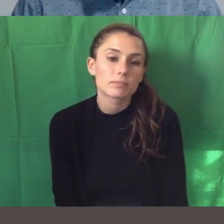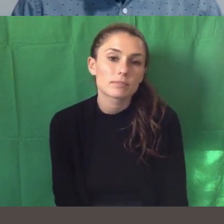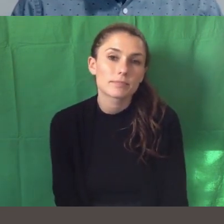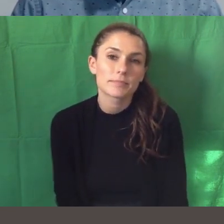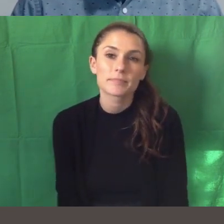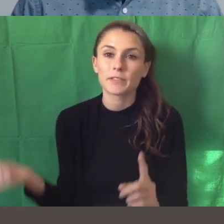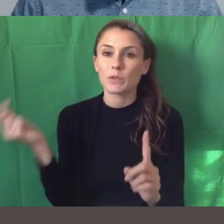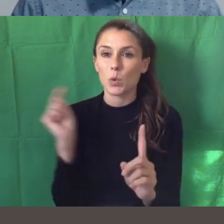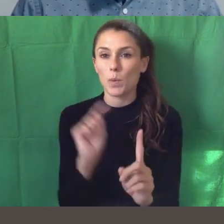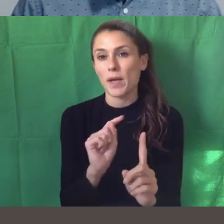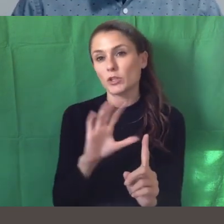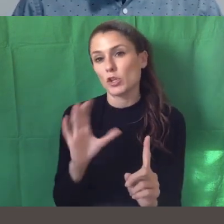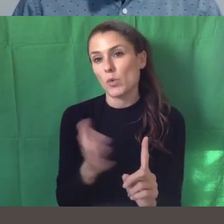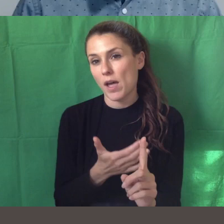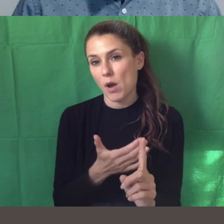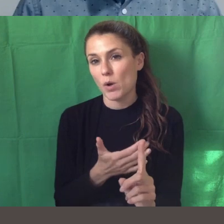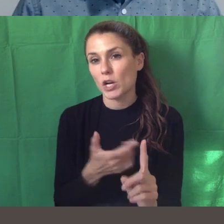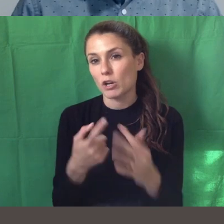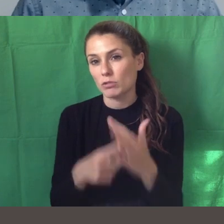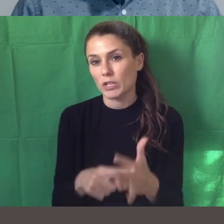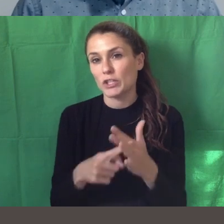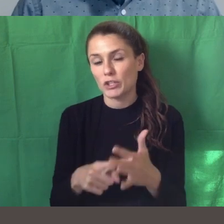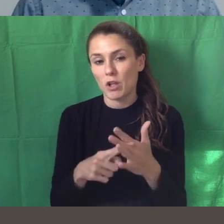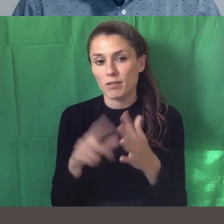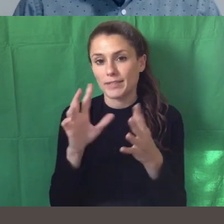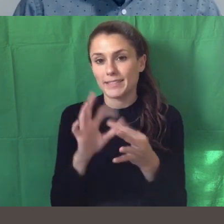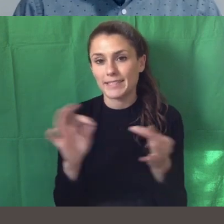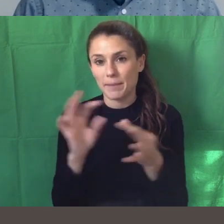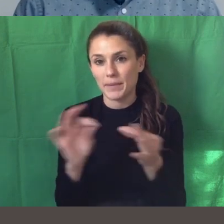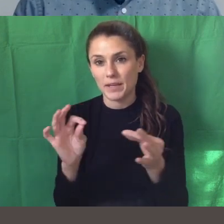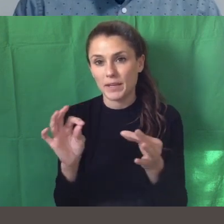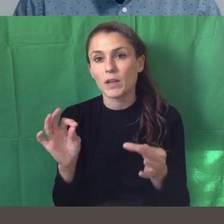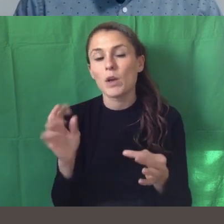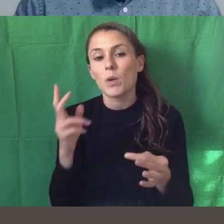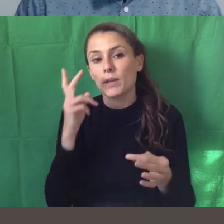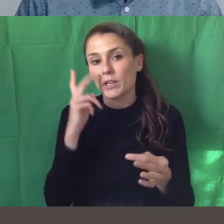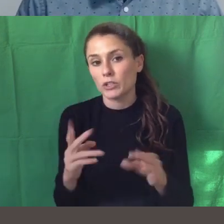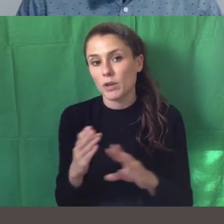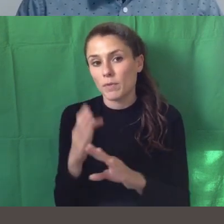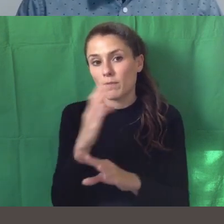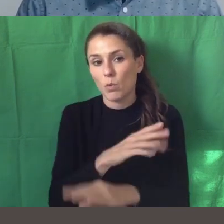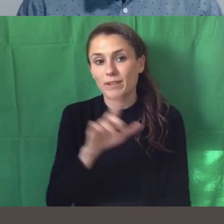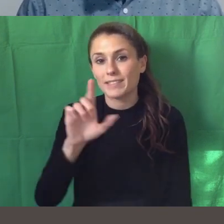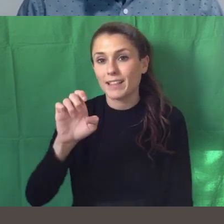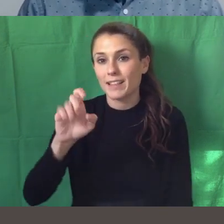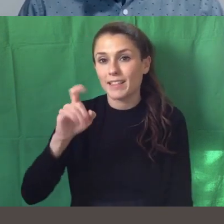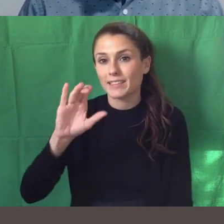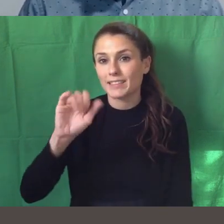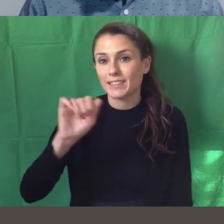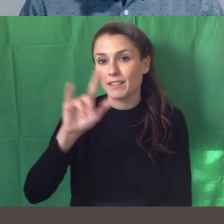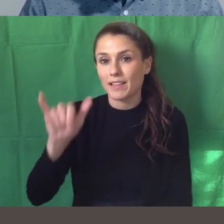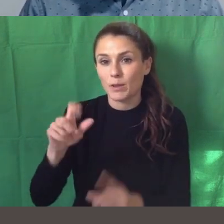So if we go back to our original statement once again, we saw earlier that it is lexically valid.